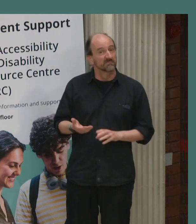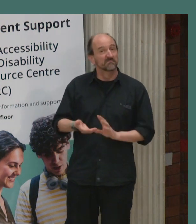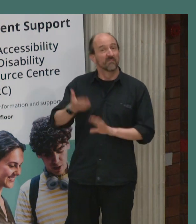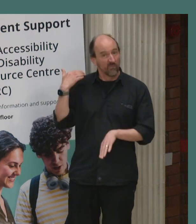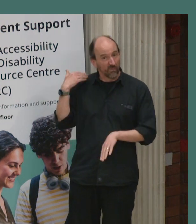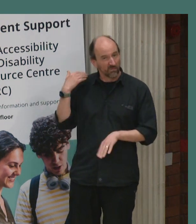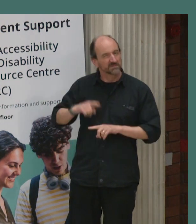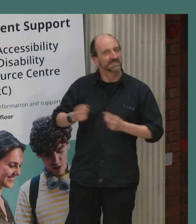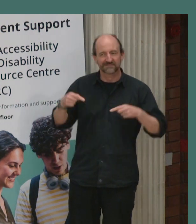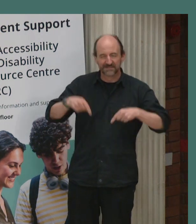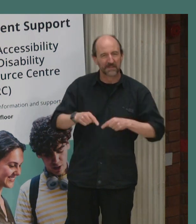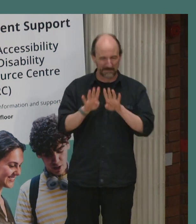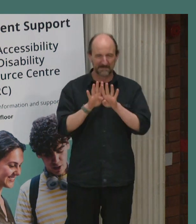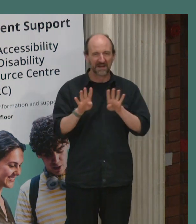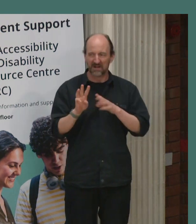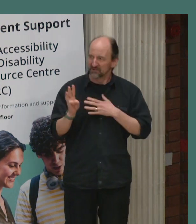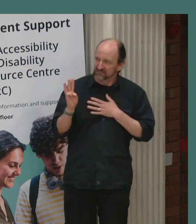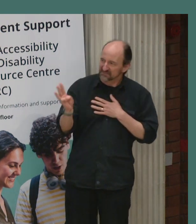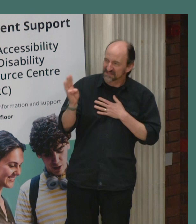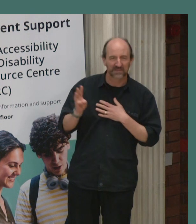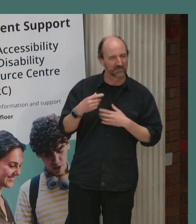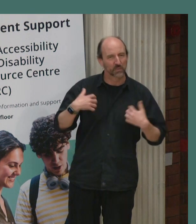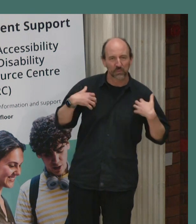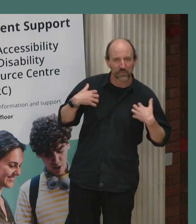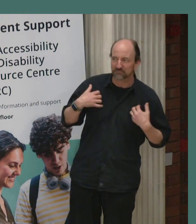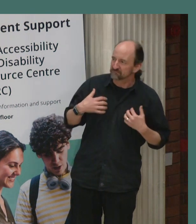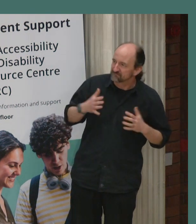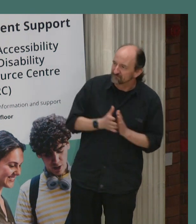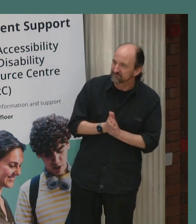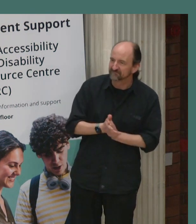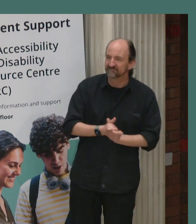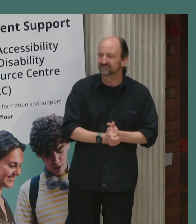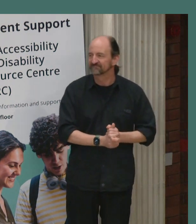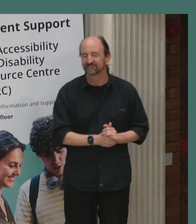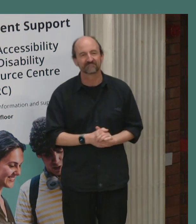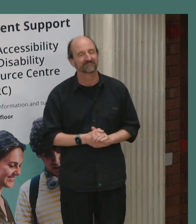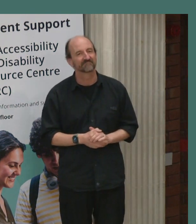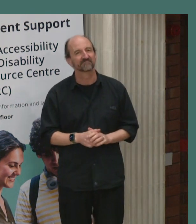which I think we're all really looking forward to and Richard you've already started to introduce